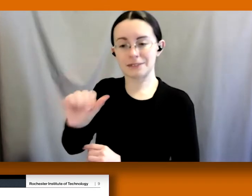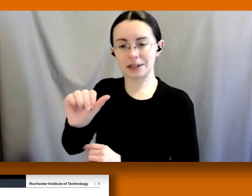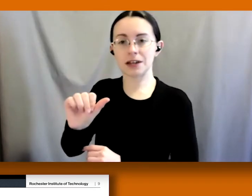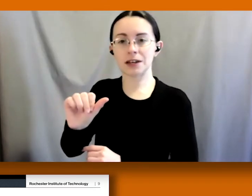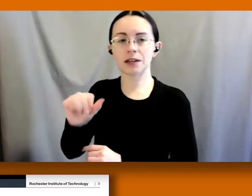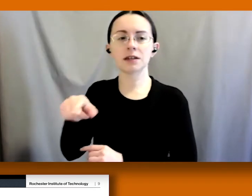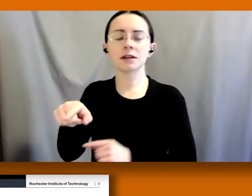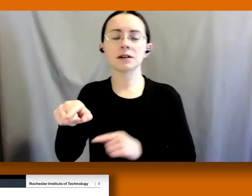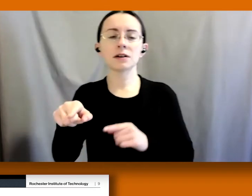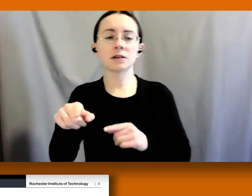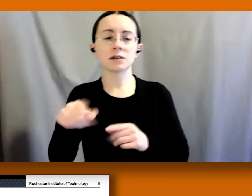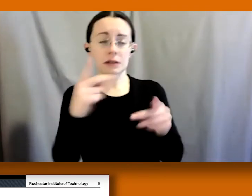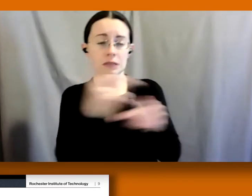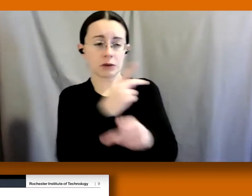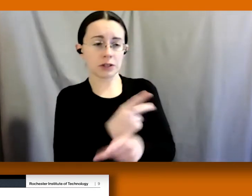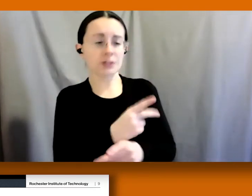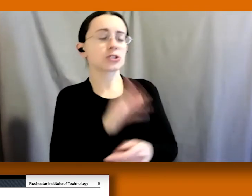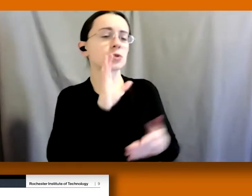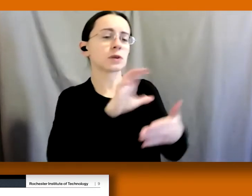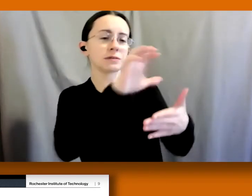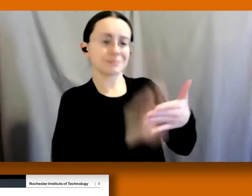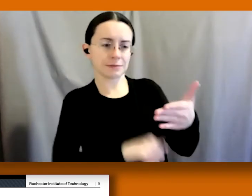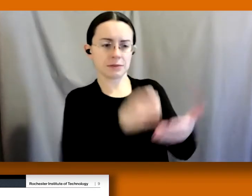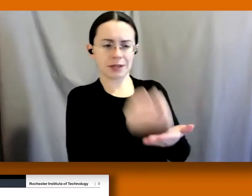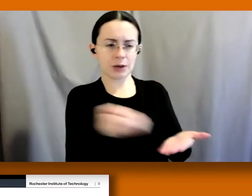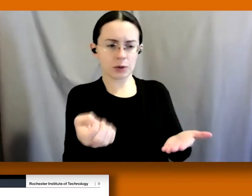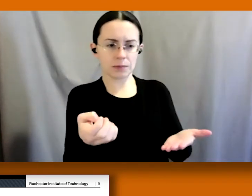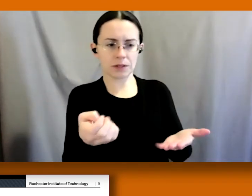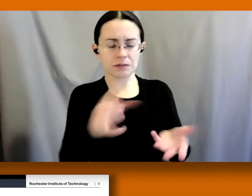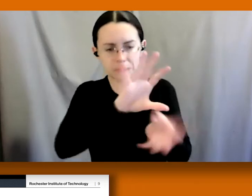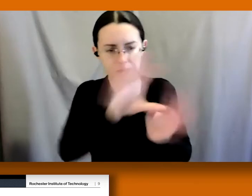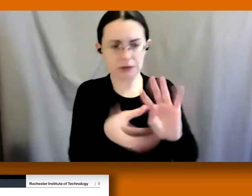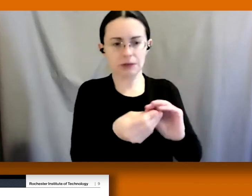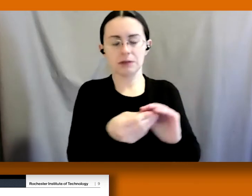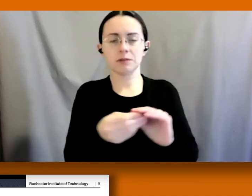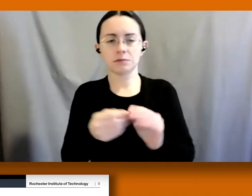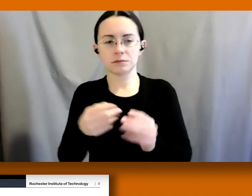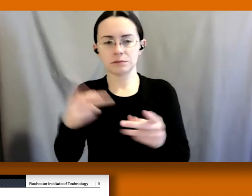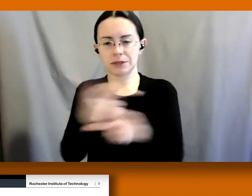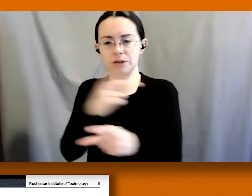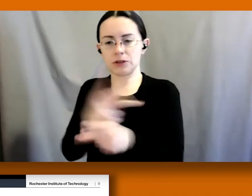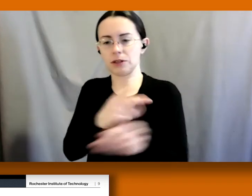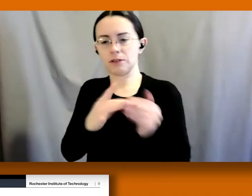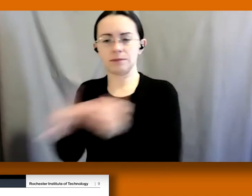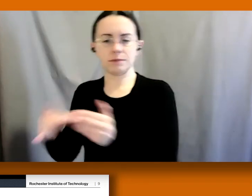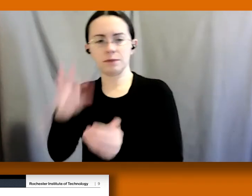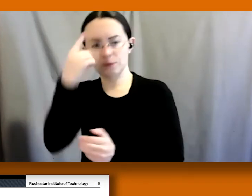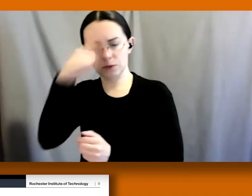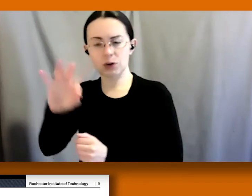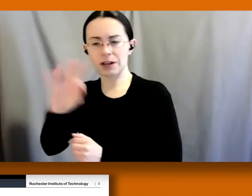which I will go over a little bit later on as well. But...